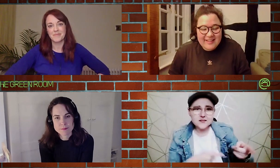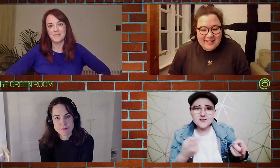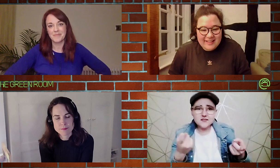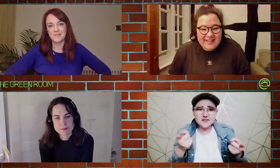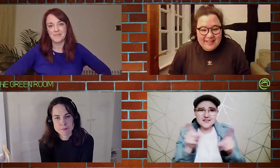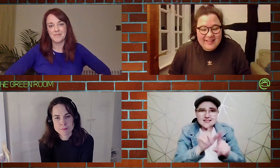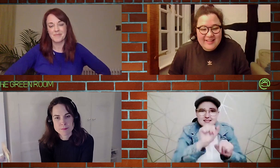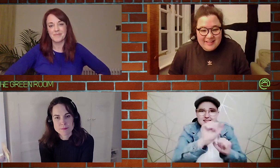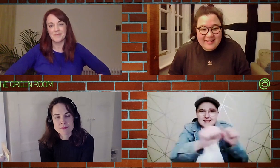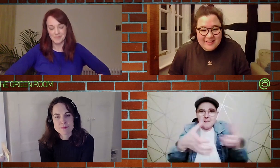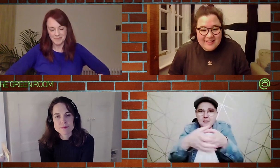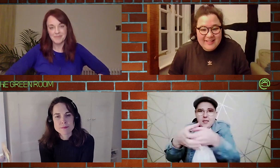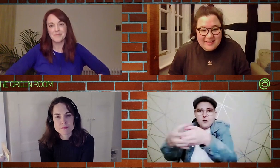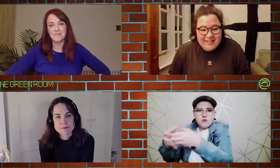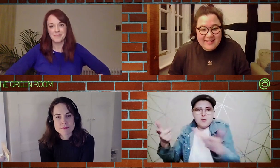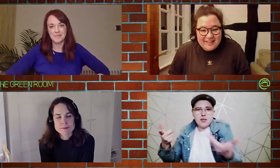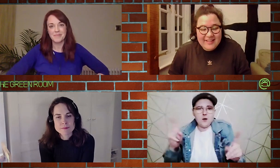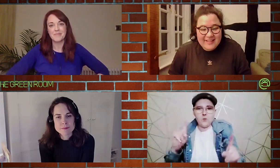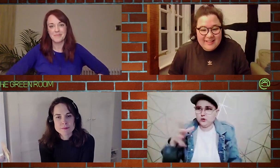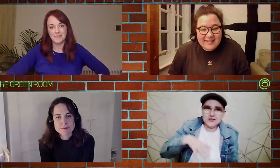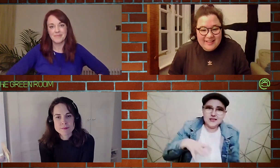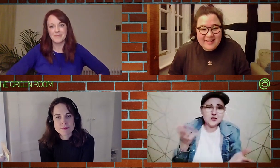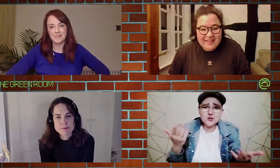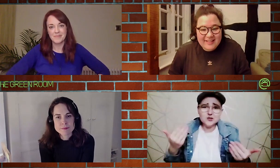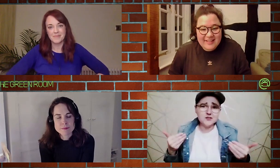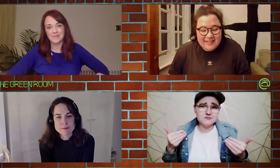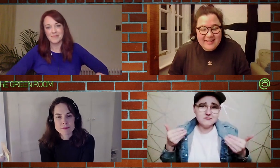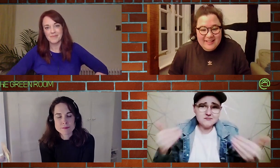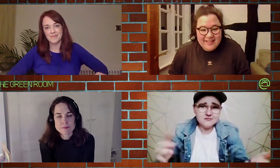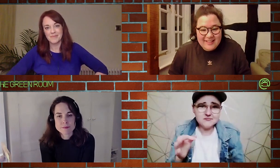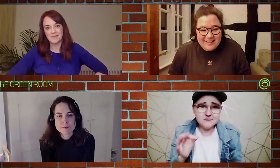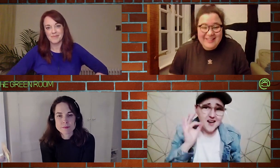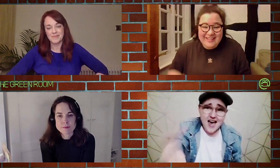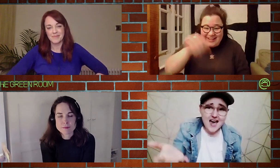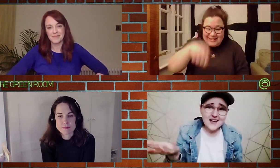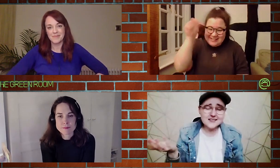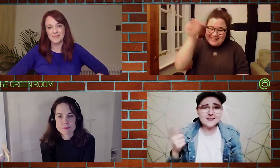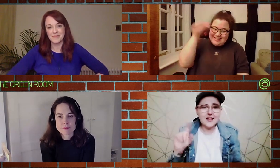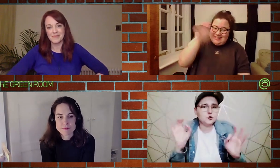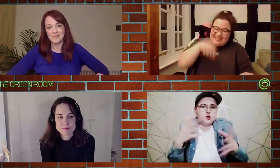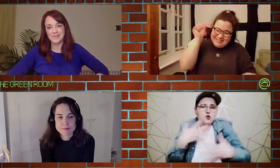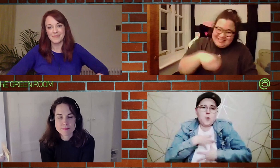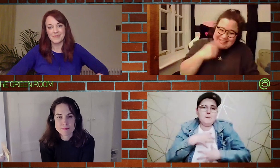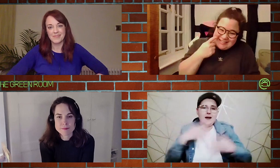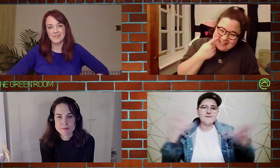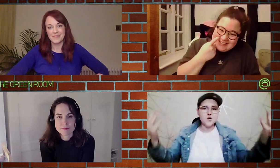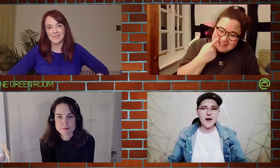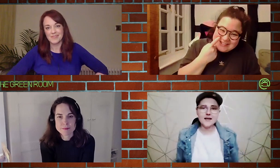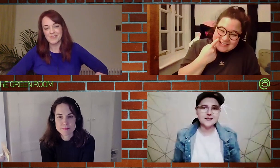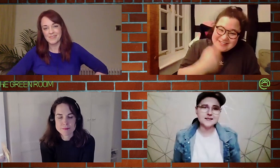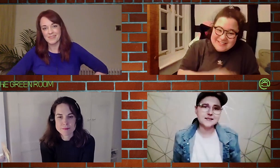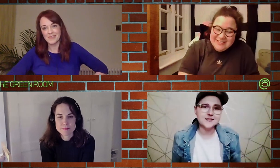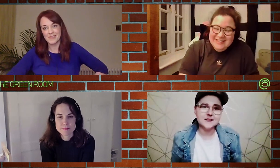What are your access needs for any group? That's always the thing that you need to ask and the thing to do is not to be